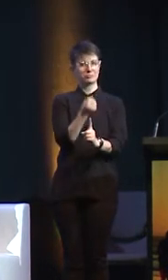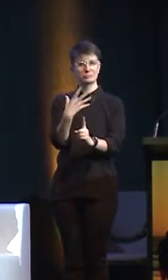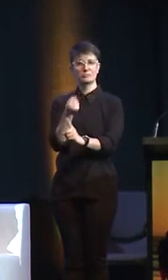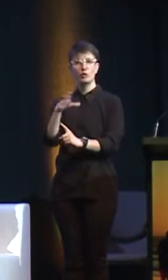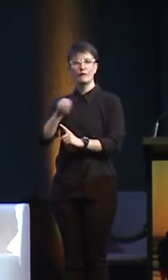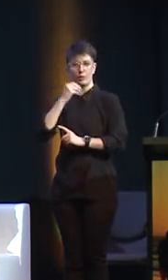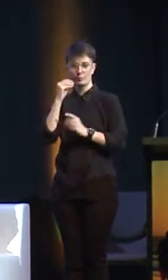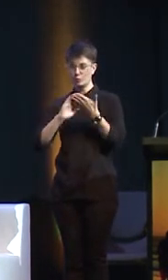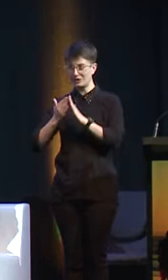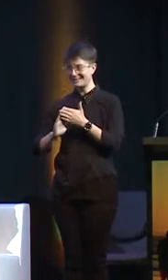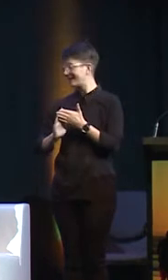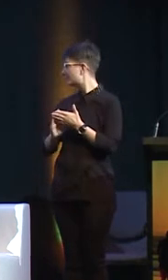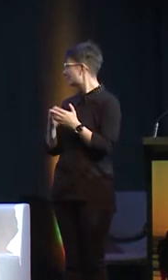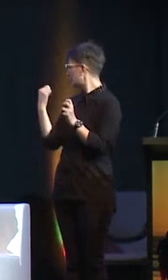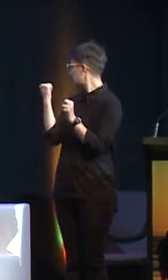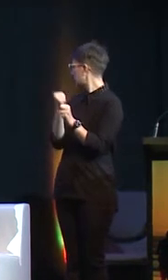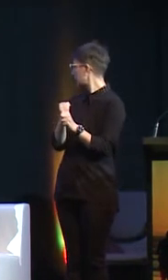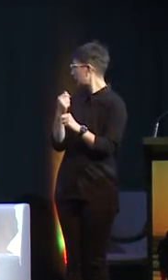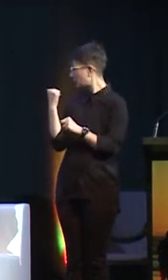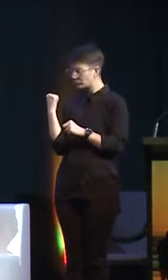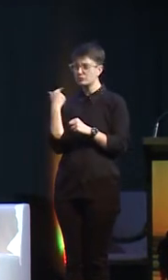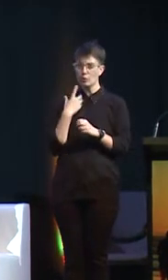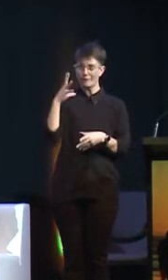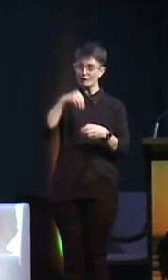part of that in terms of facilitating and leading, so do you want to talk to those values